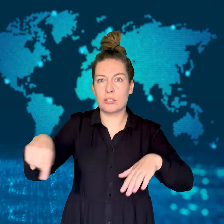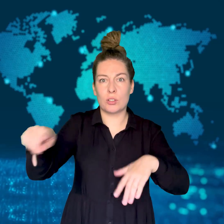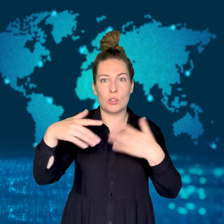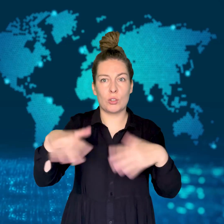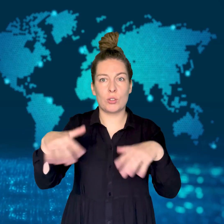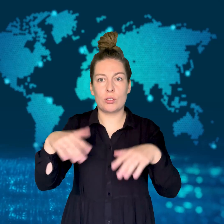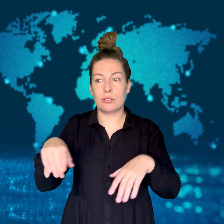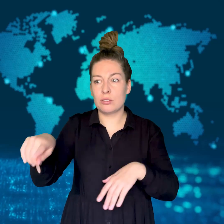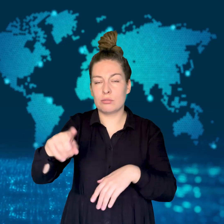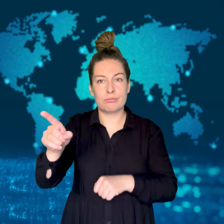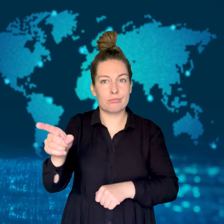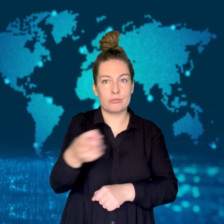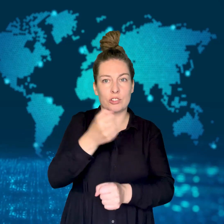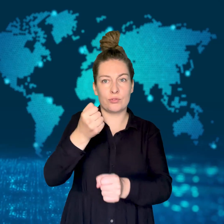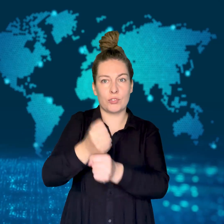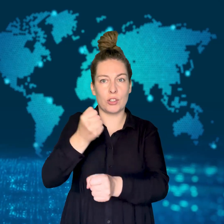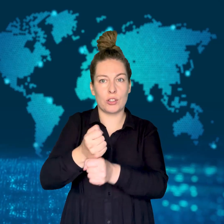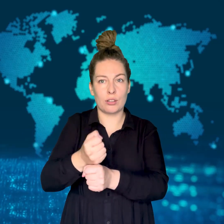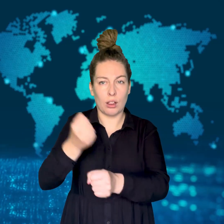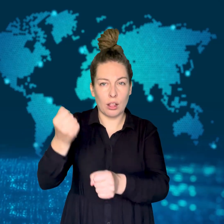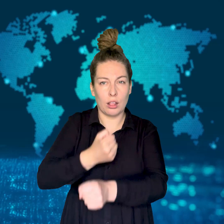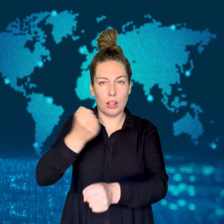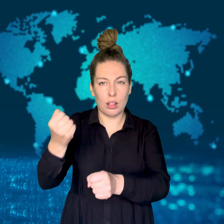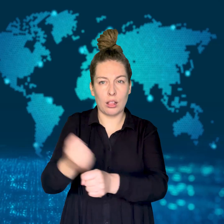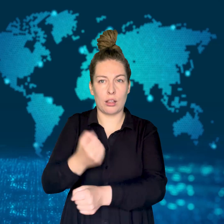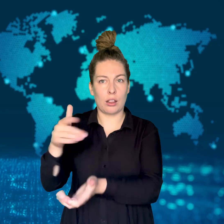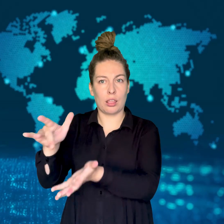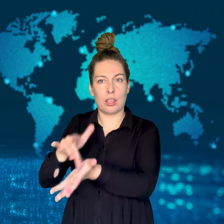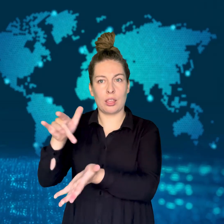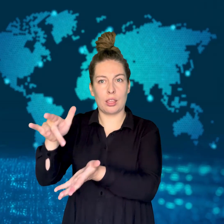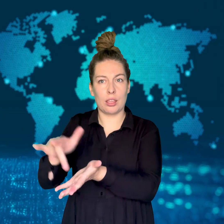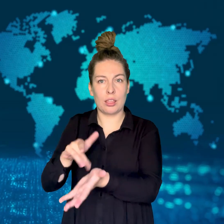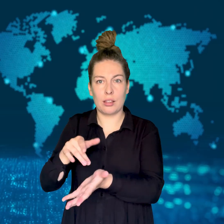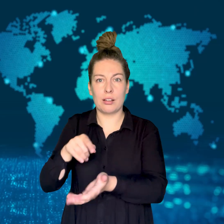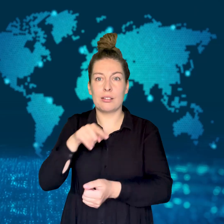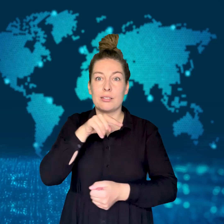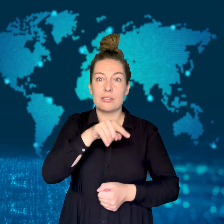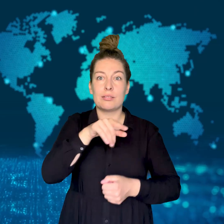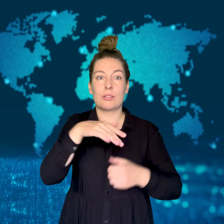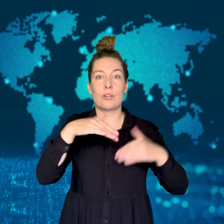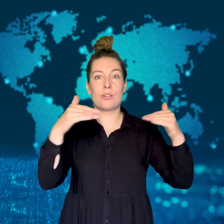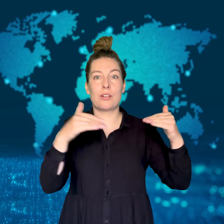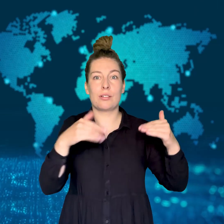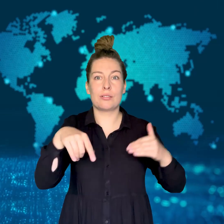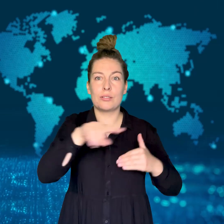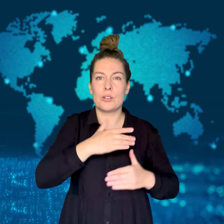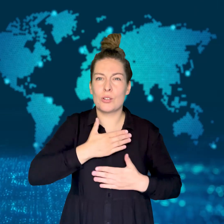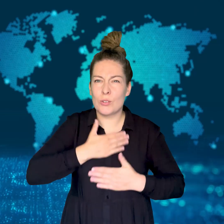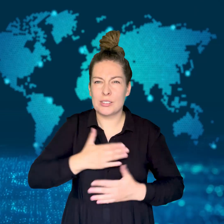This "mistake" happened in Mogyigna, a small village in northern Ghana.